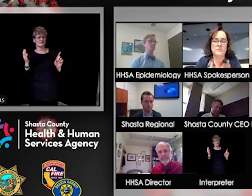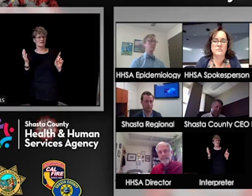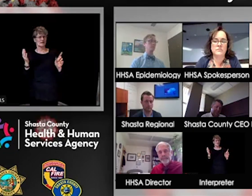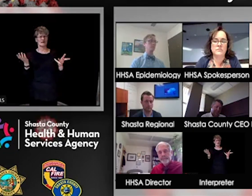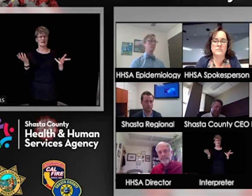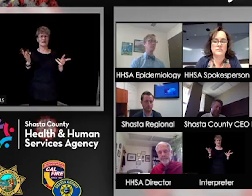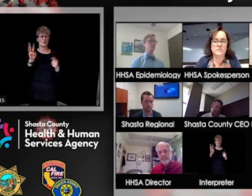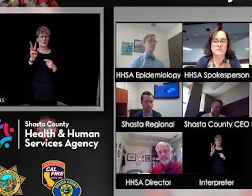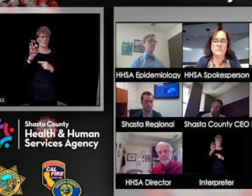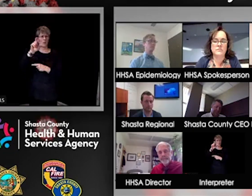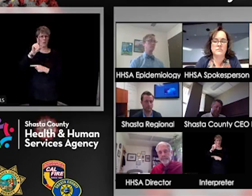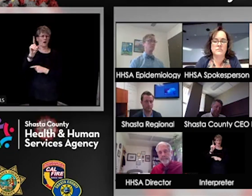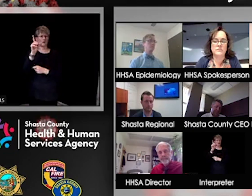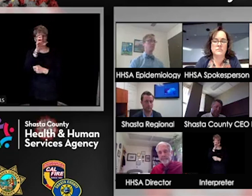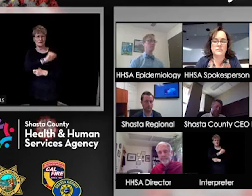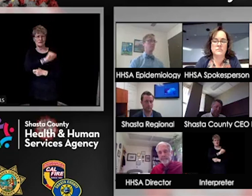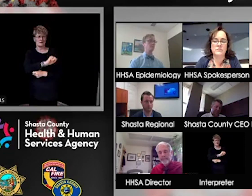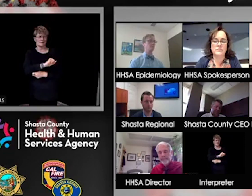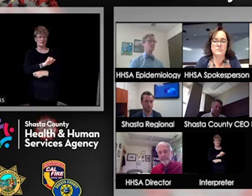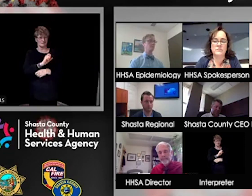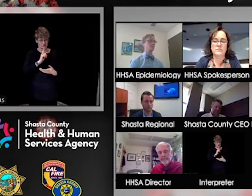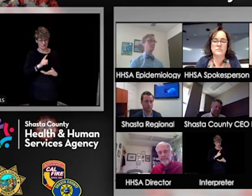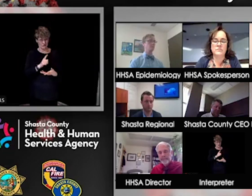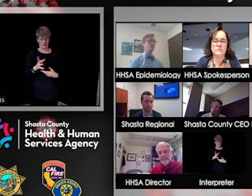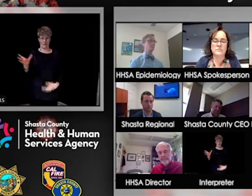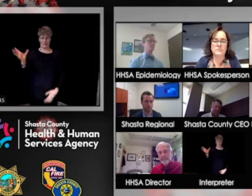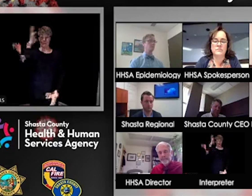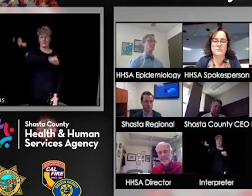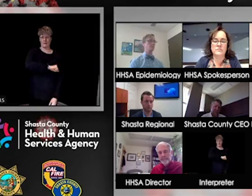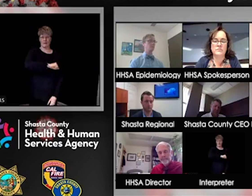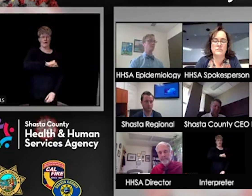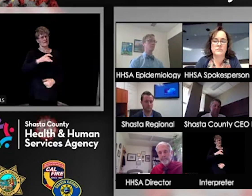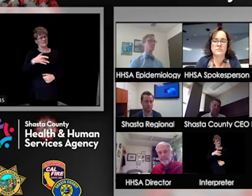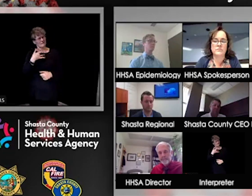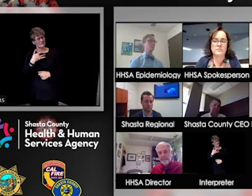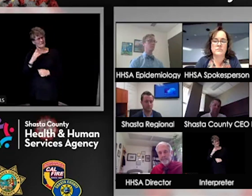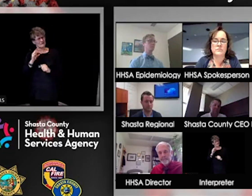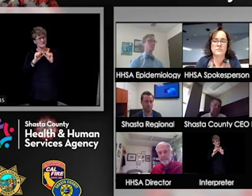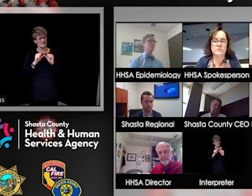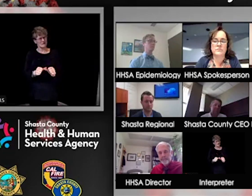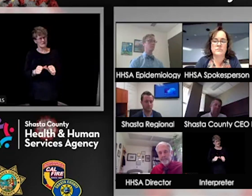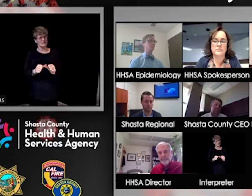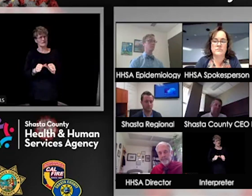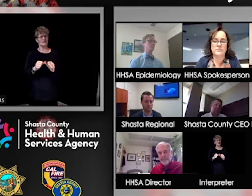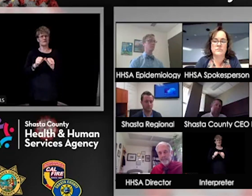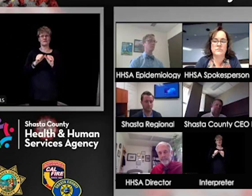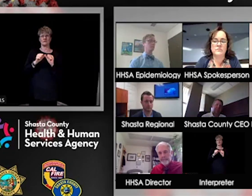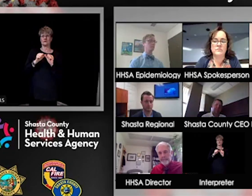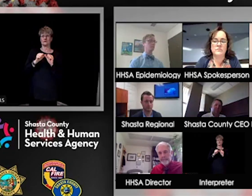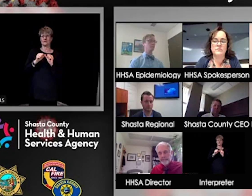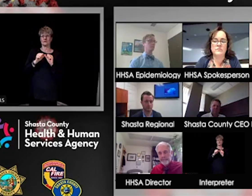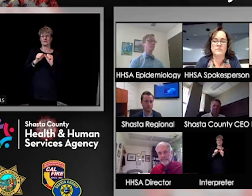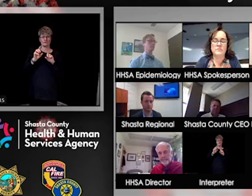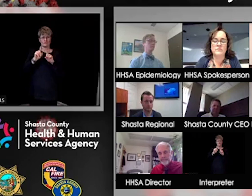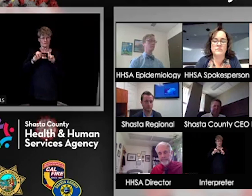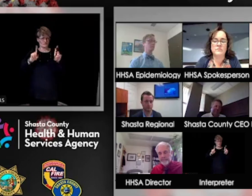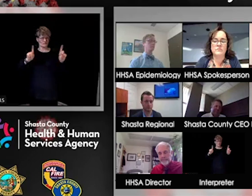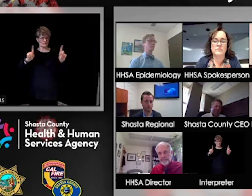guess. Is that still considered the optimal distance away from each other? What is that